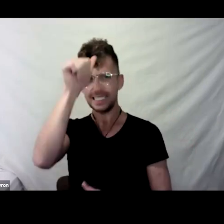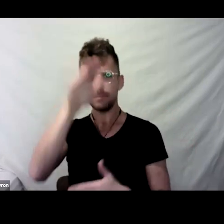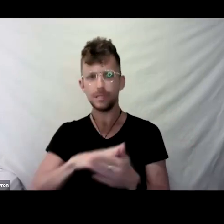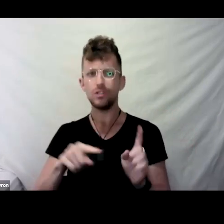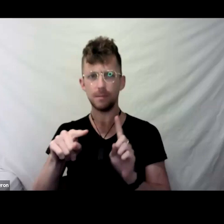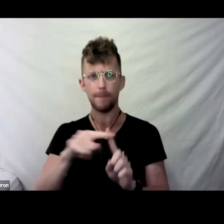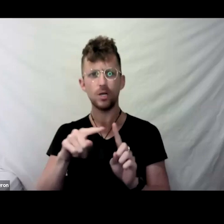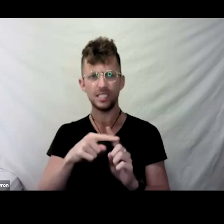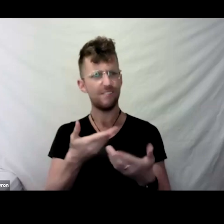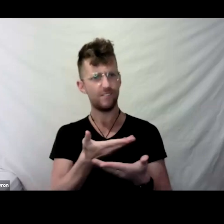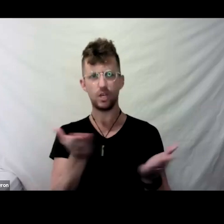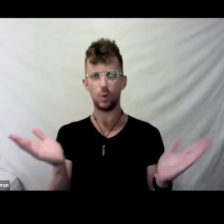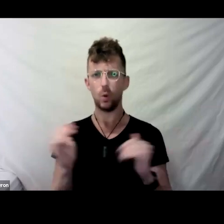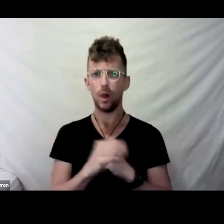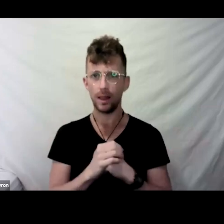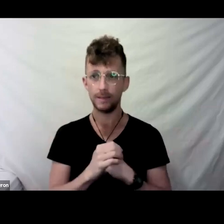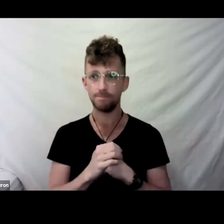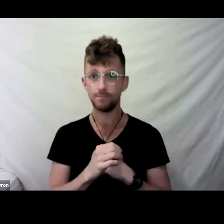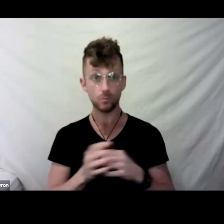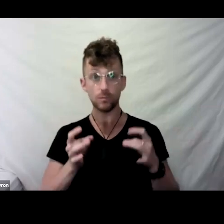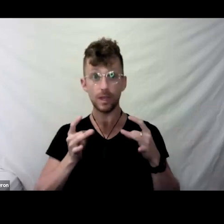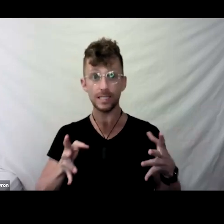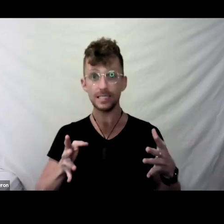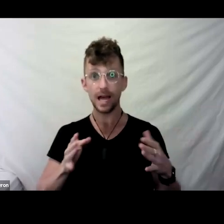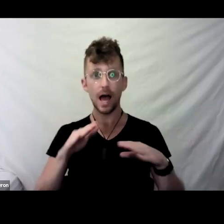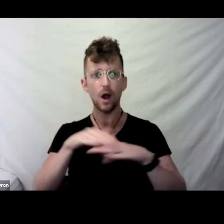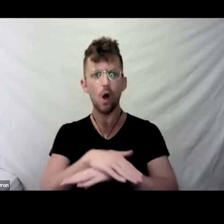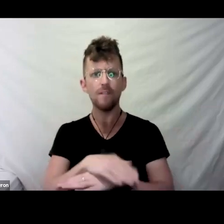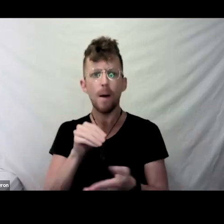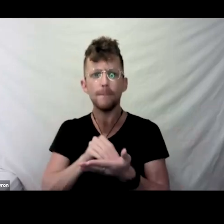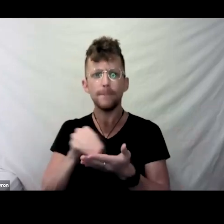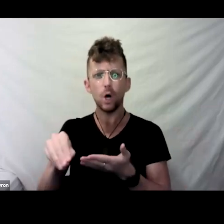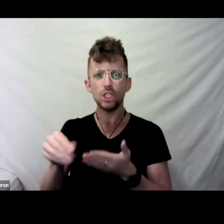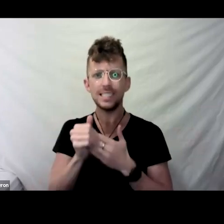where the Purchasing Guidelines came from. The Purchasing Guidelines